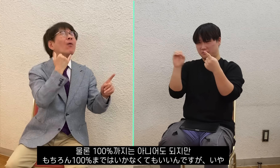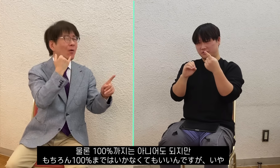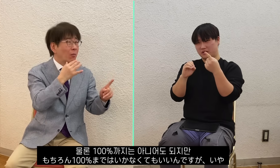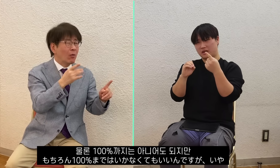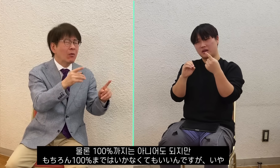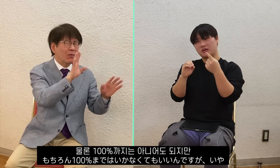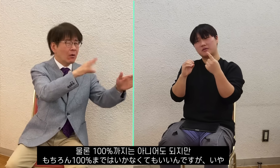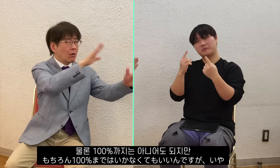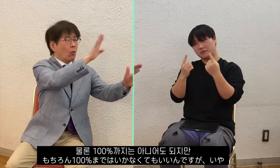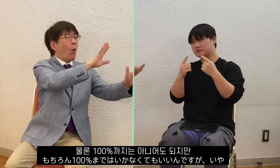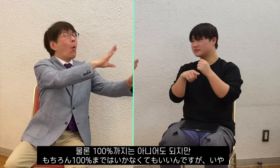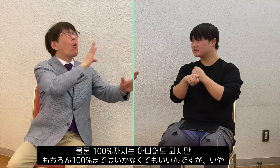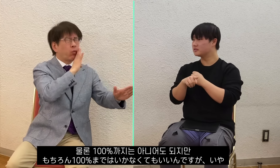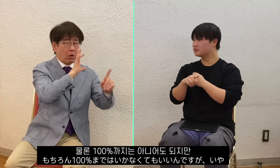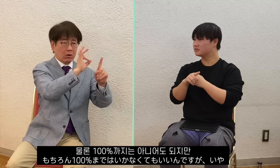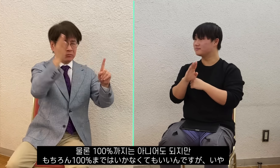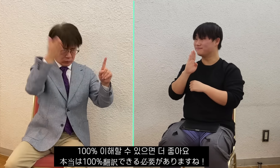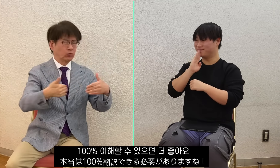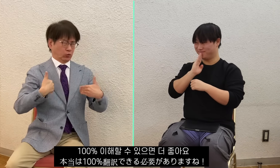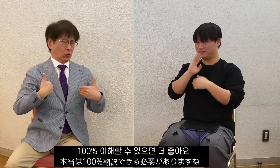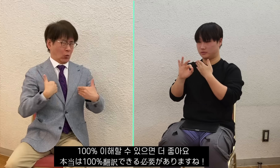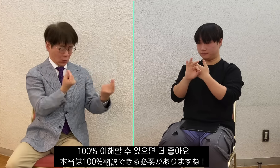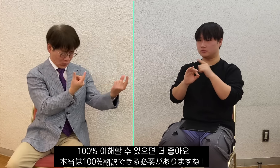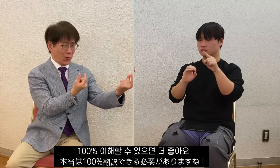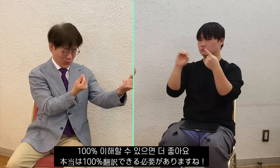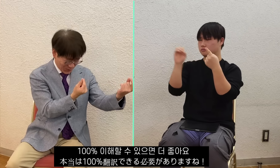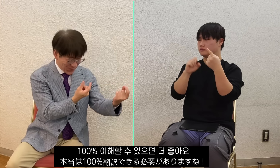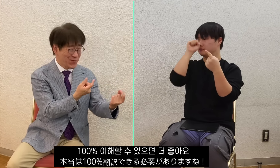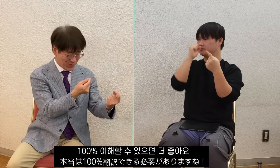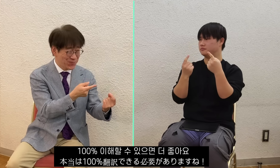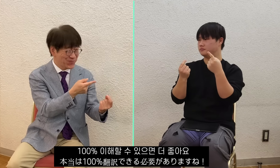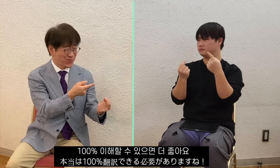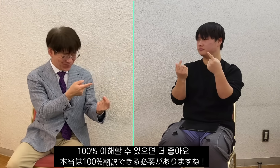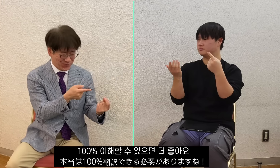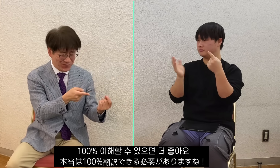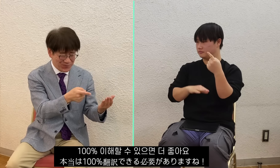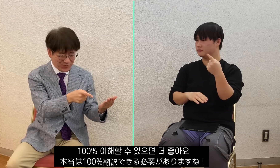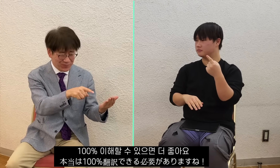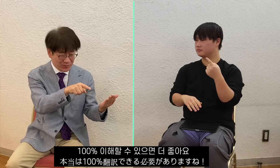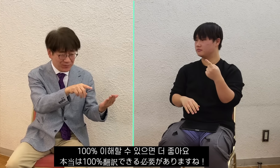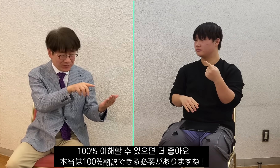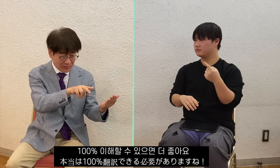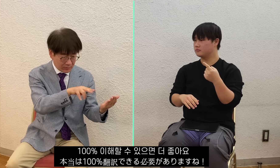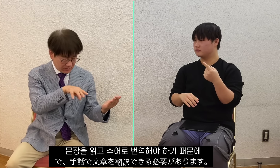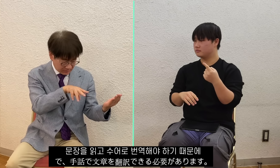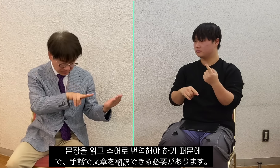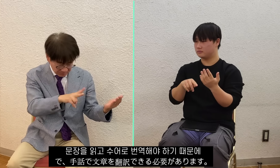Of course, it doesn't have to be 100%. It would be better if you could understand 100%.